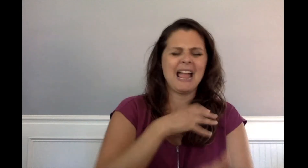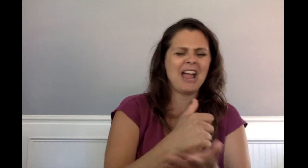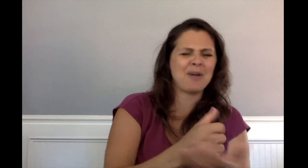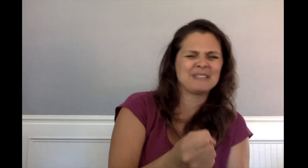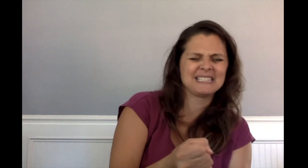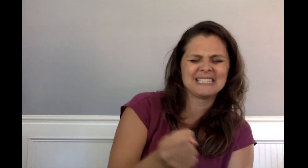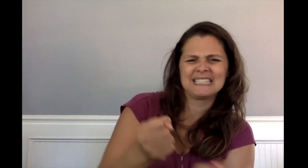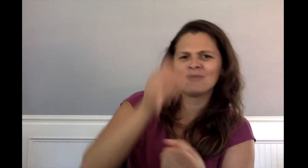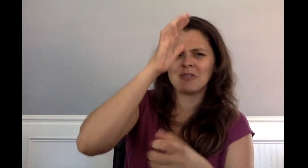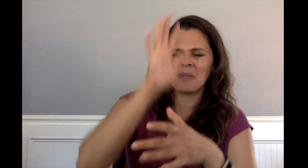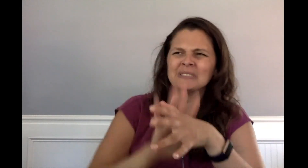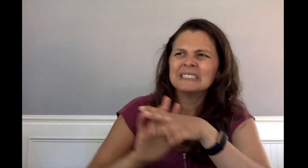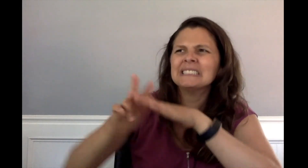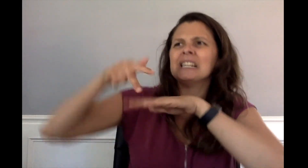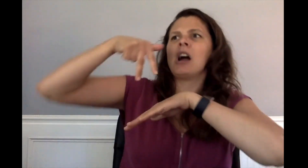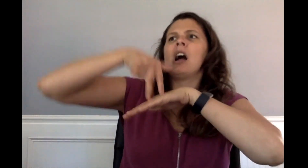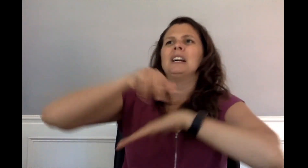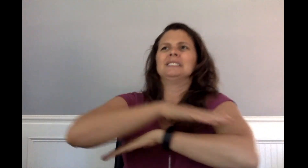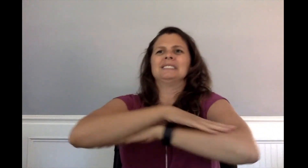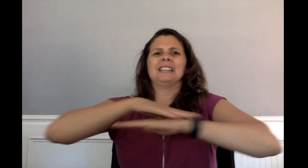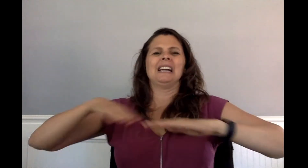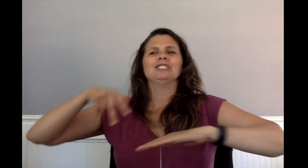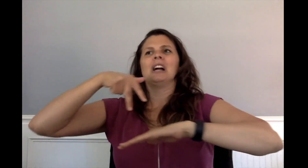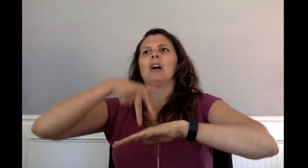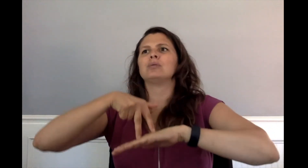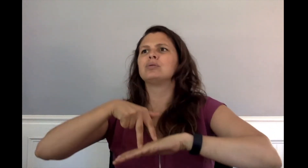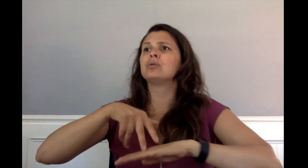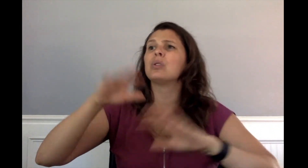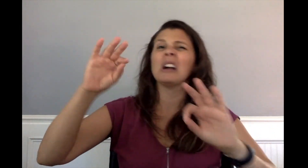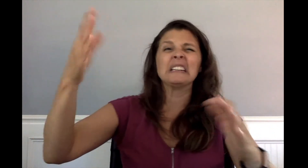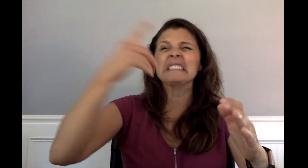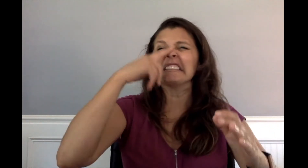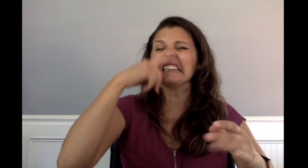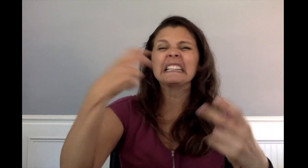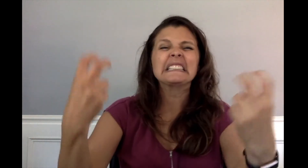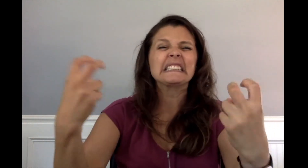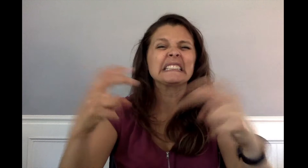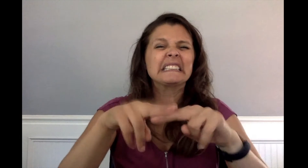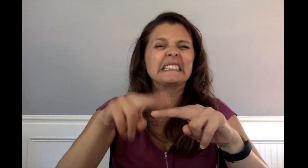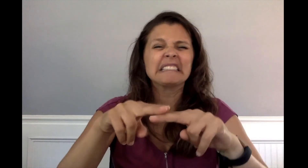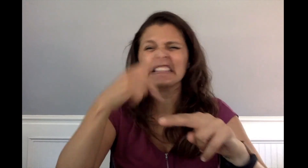Two men helped him climb the stairs to a chair on the stage that had been set up.